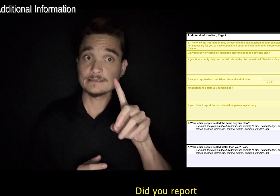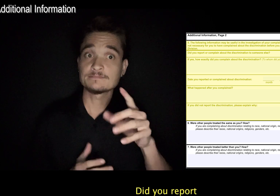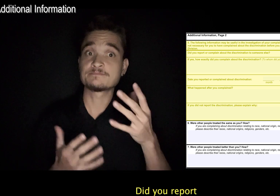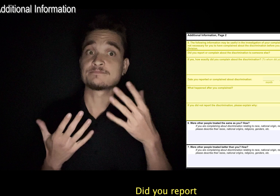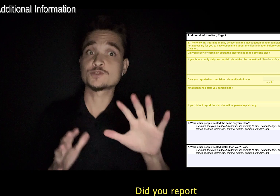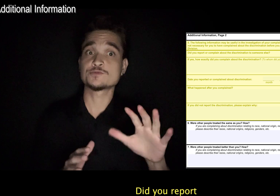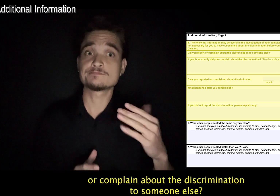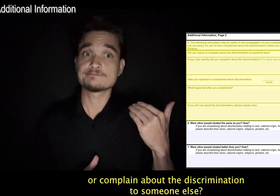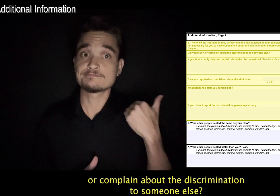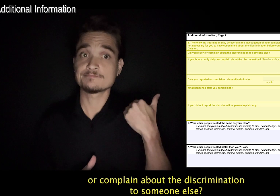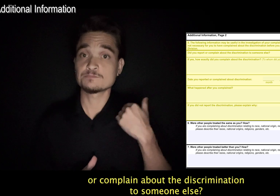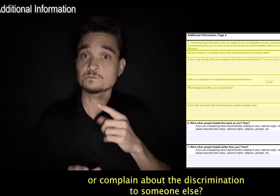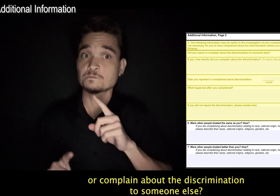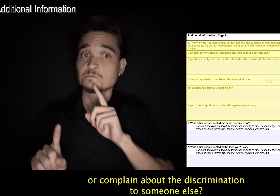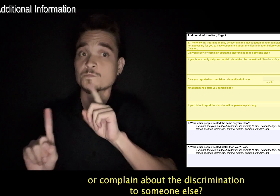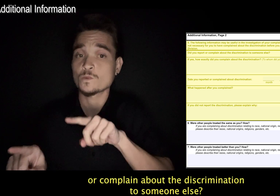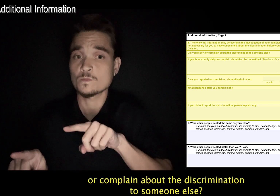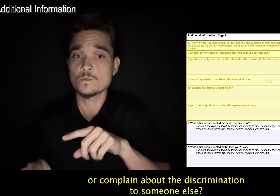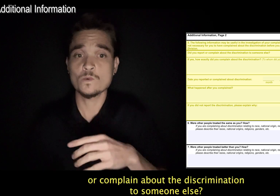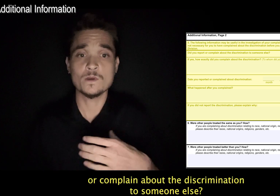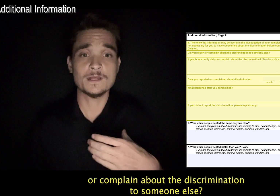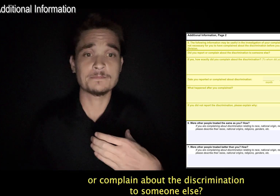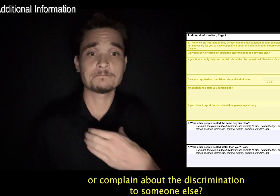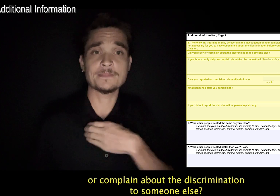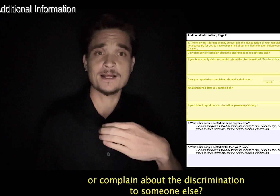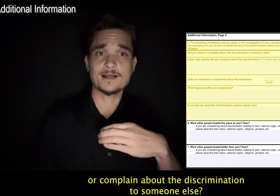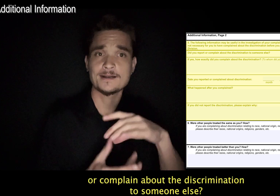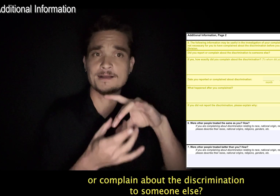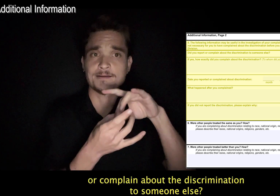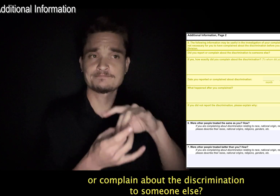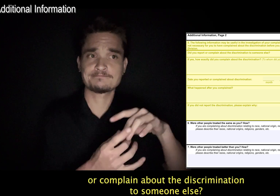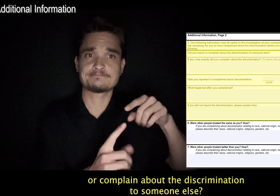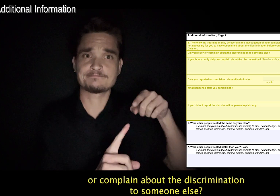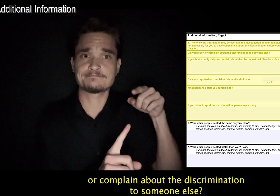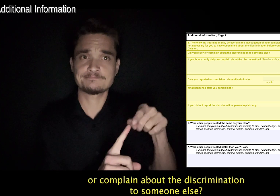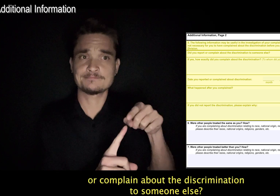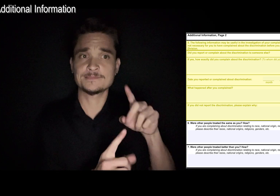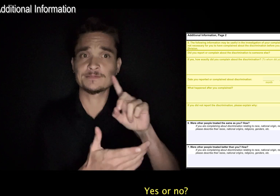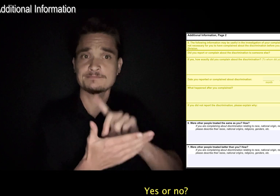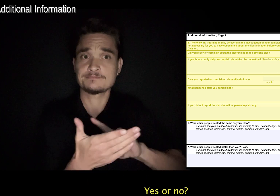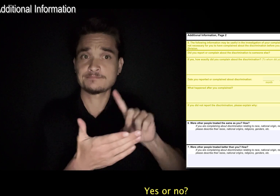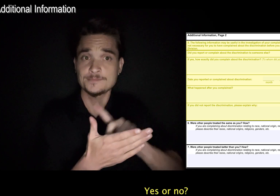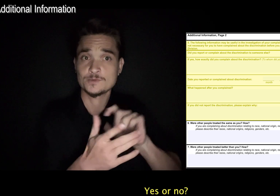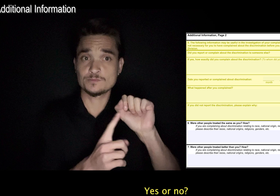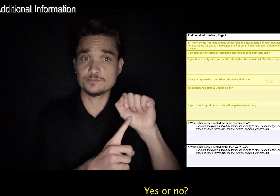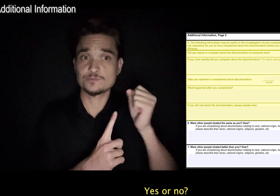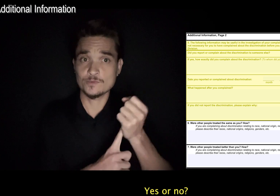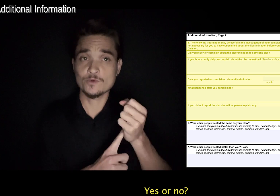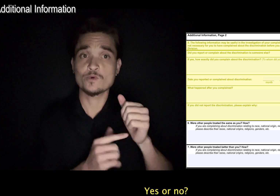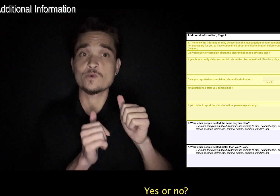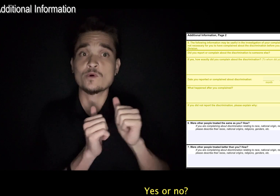Did you report or complain about the discrimination to someone else? Yes or no?